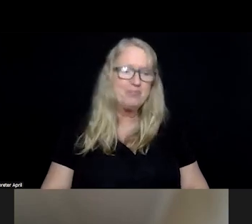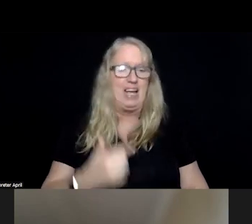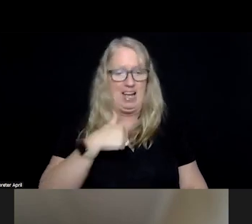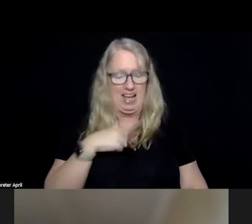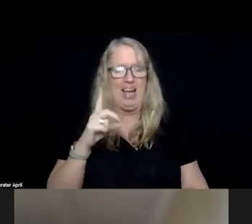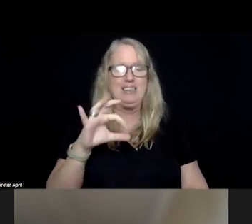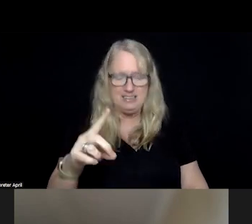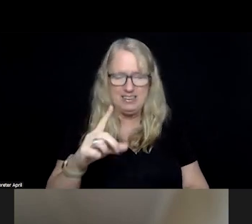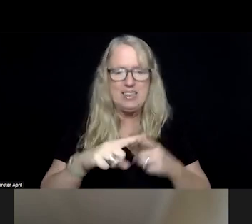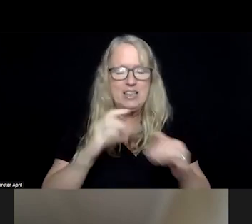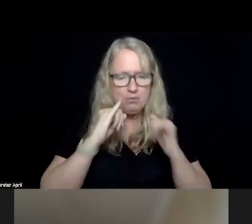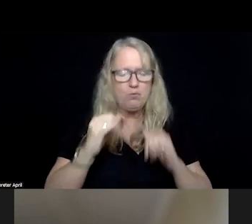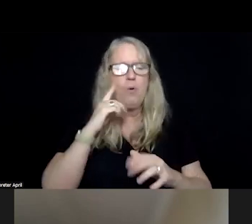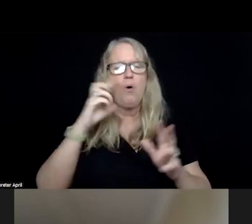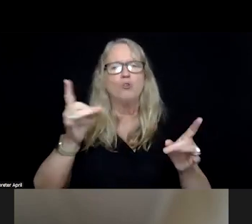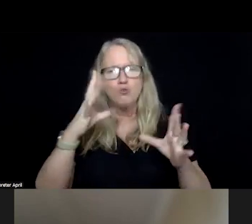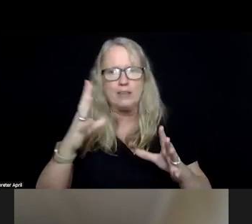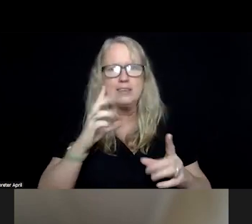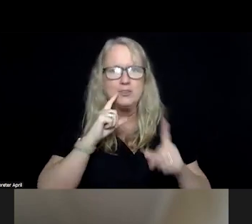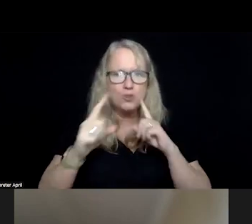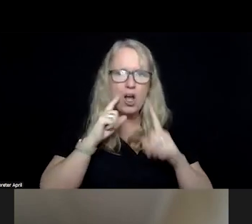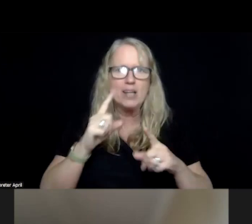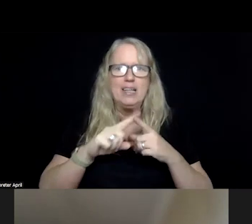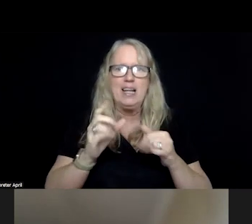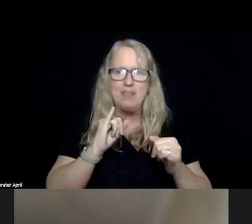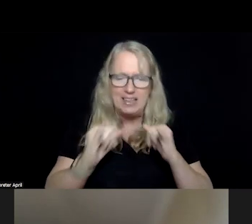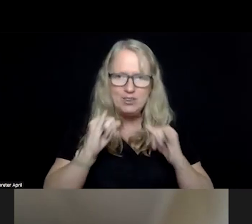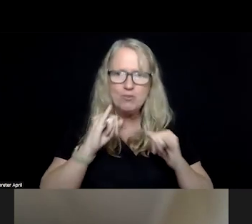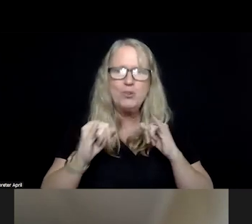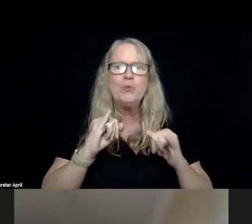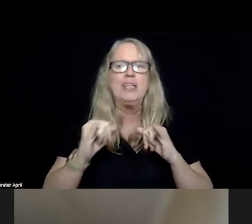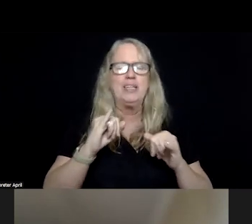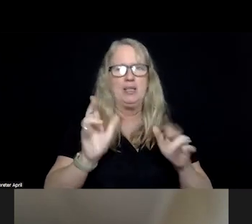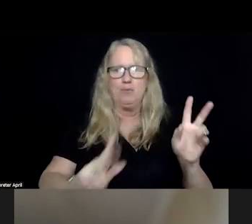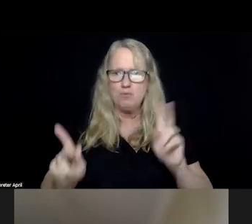CRISIS TALK INTERVIEWING FOLKS FROM YOUTH LINE,